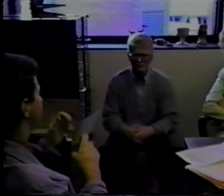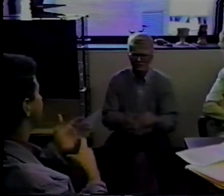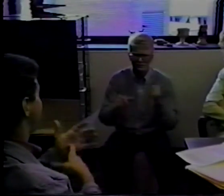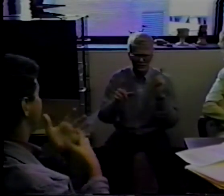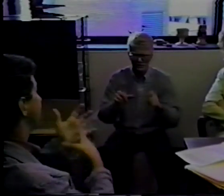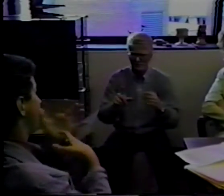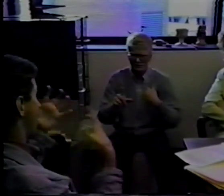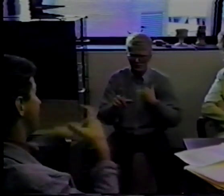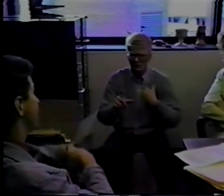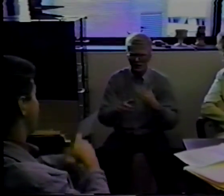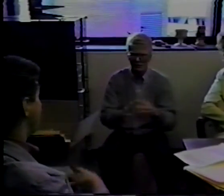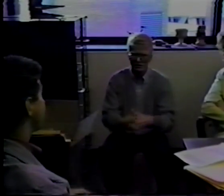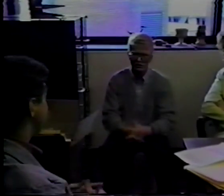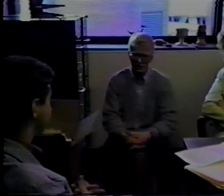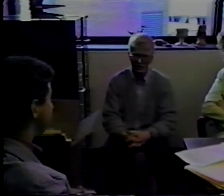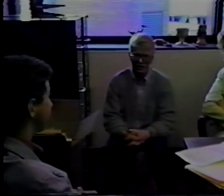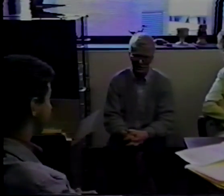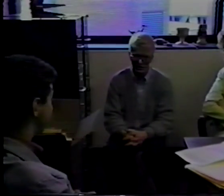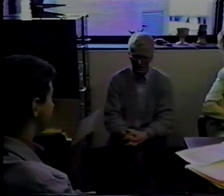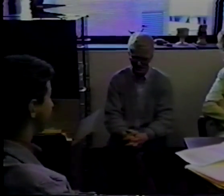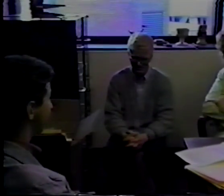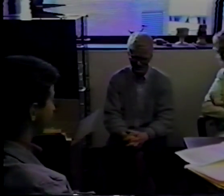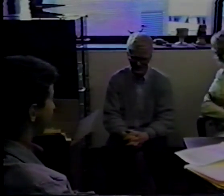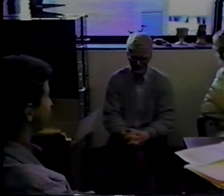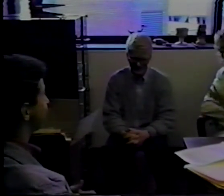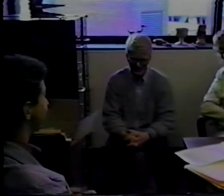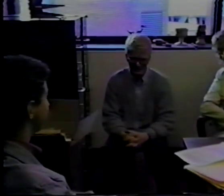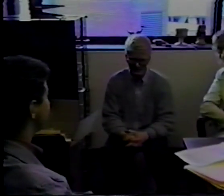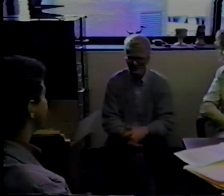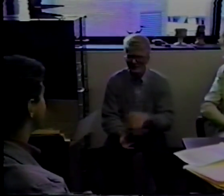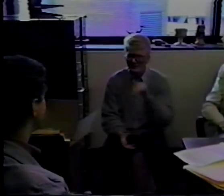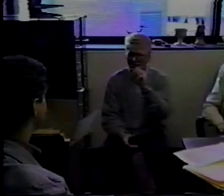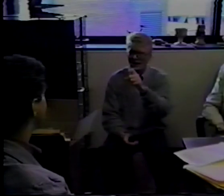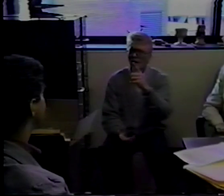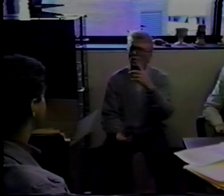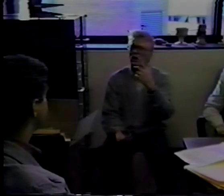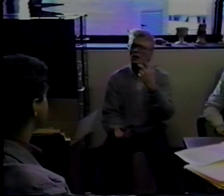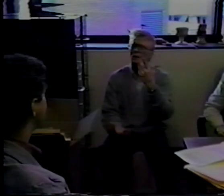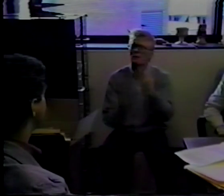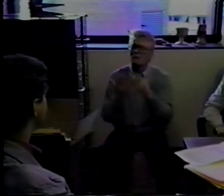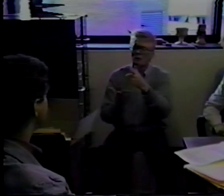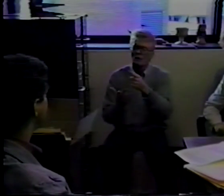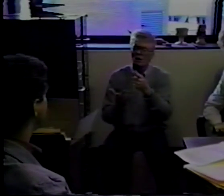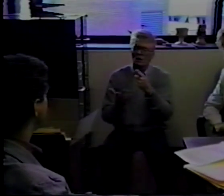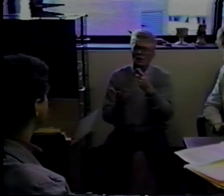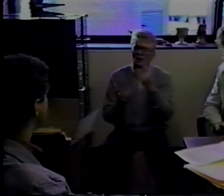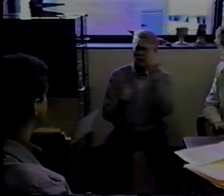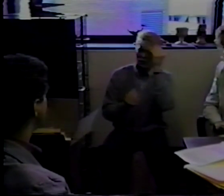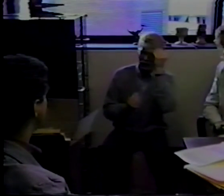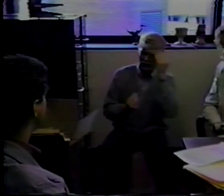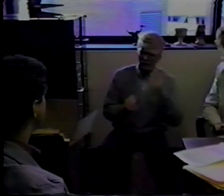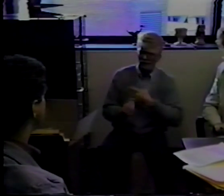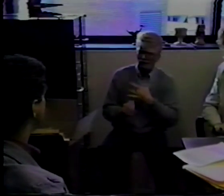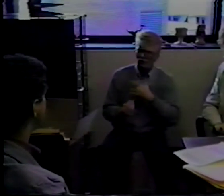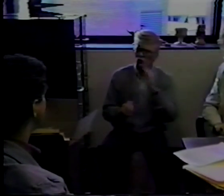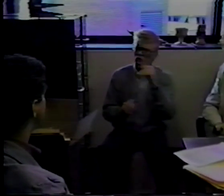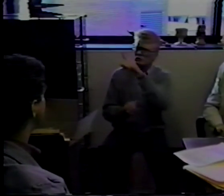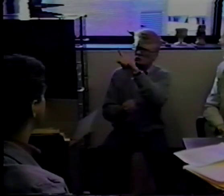I mean it's going to take a lot of time. Professor: Or just thinking about it you know what seem to you natural breaks. If